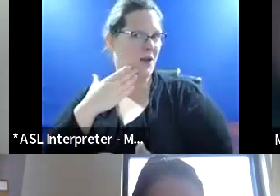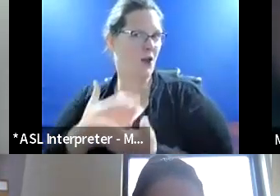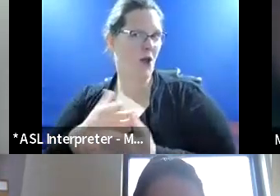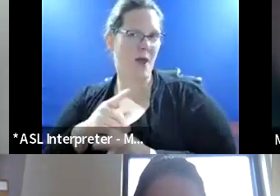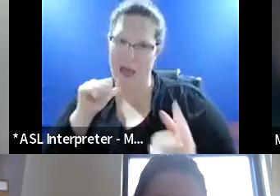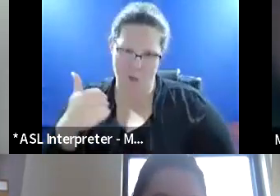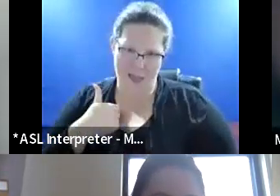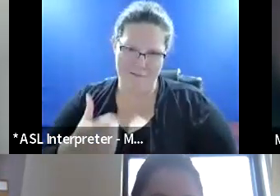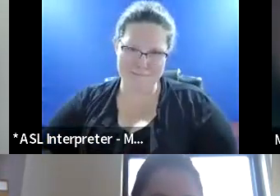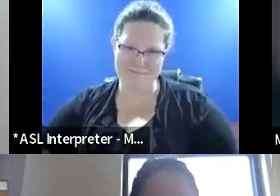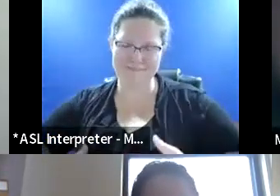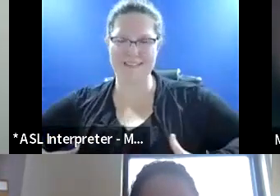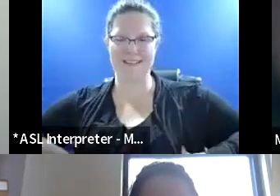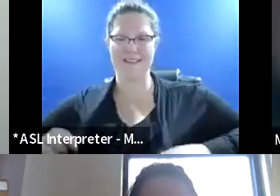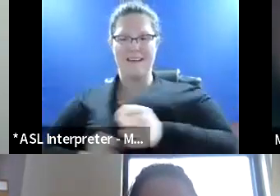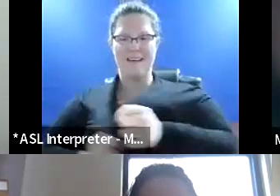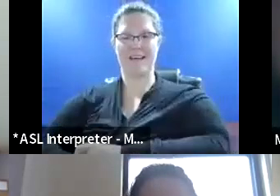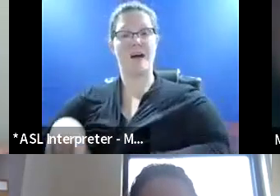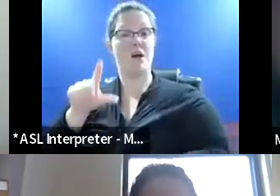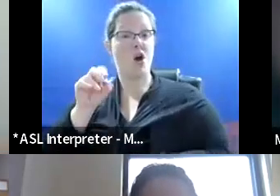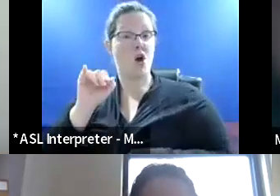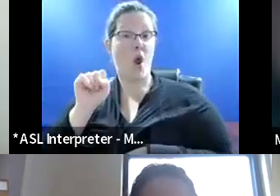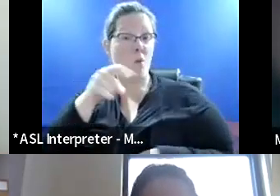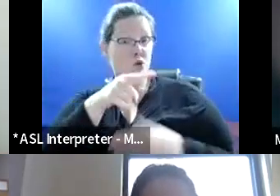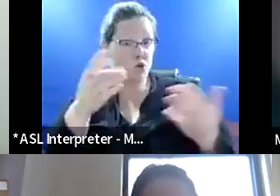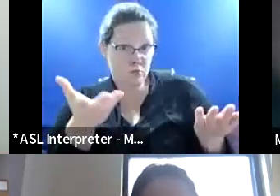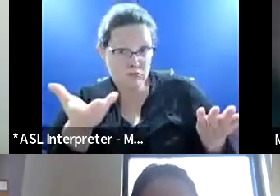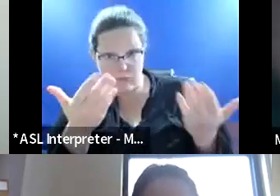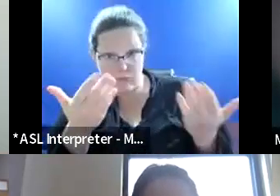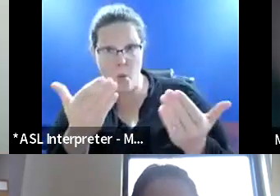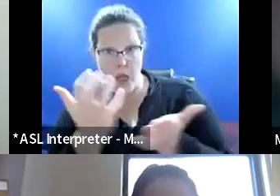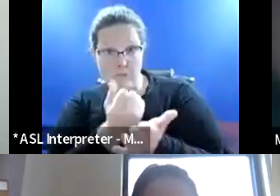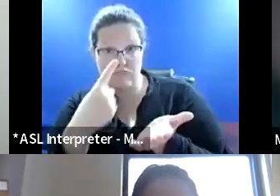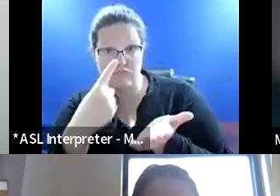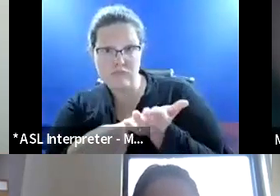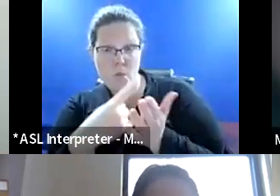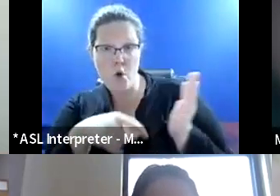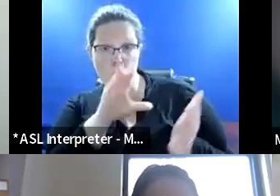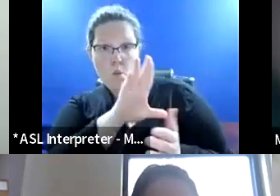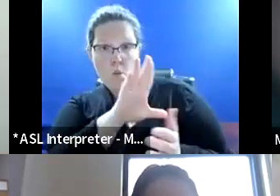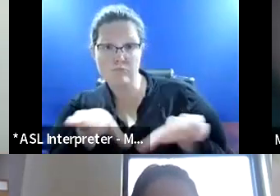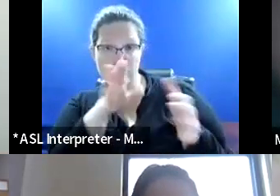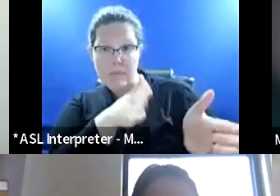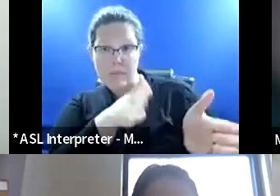I WISH I DID. THAT WOULD HAVE SOUNDED REAL GOOD. THANK YOU.